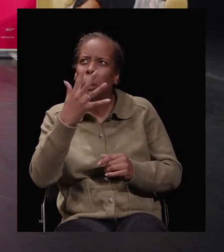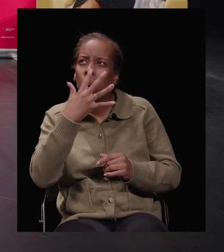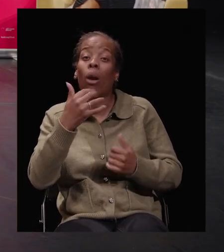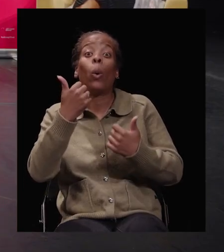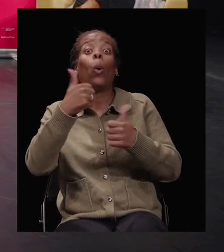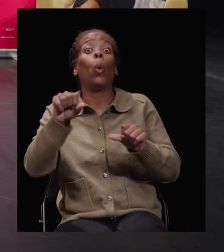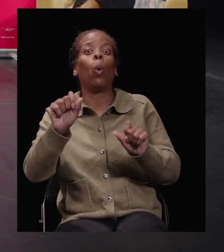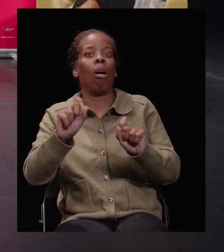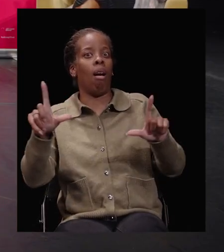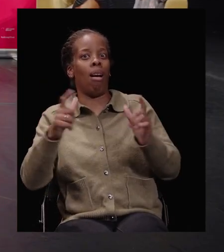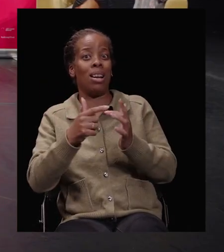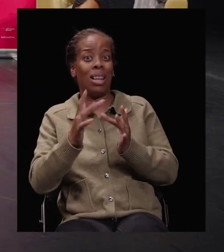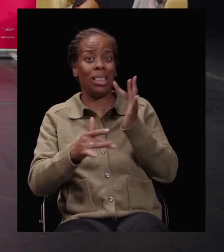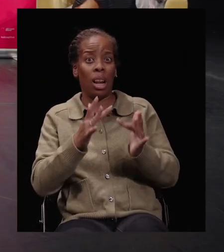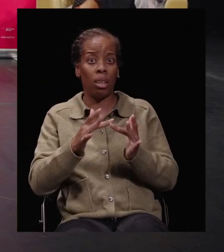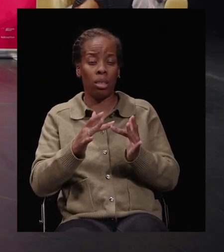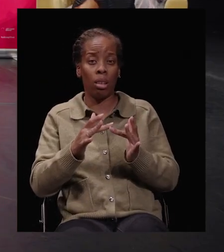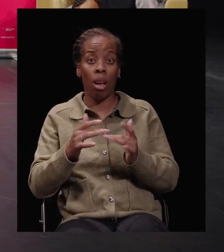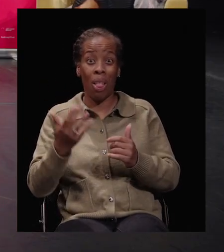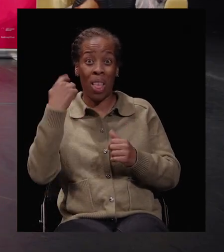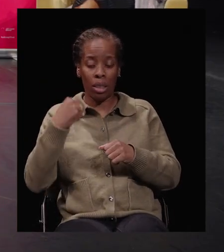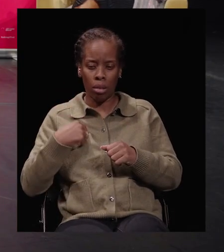And there's an abundance now, we're in the age of abundance,